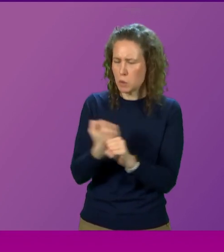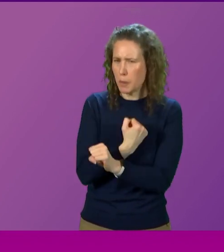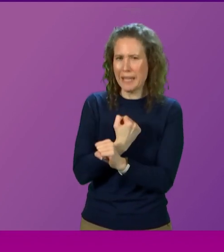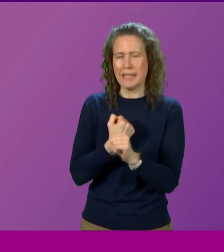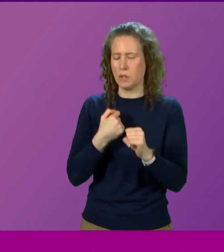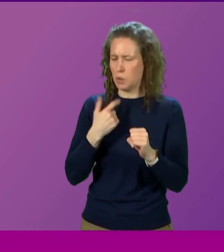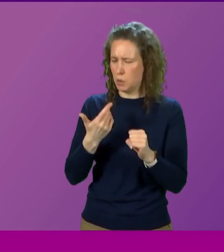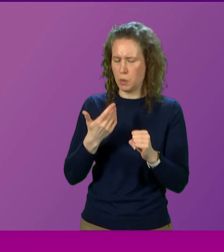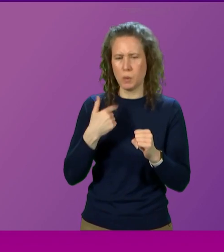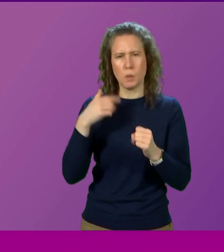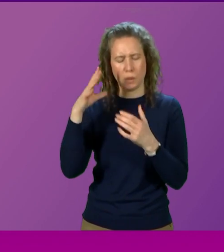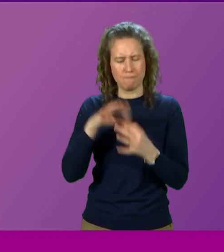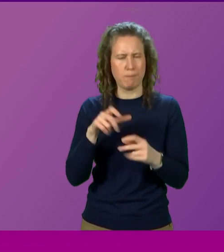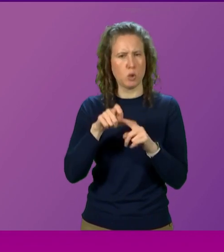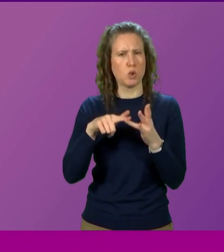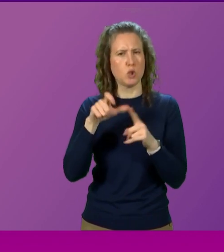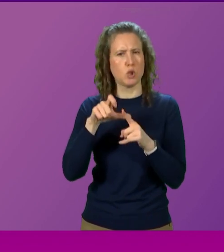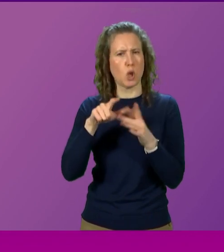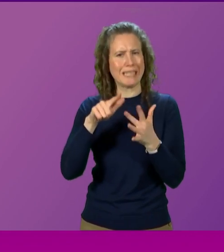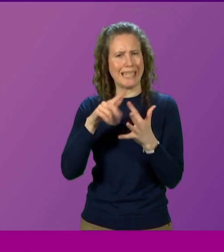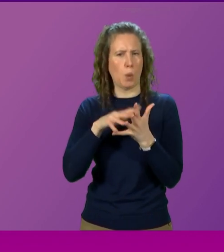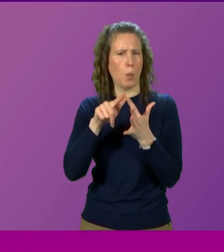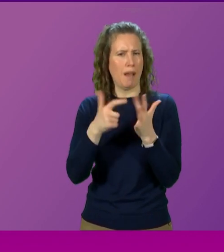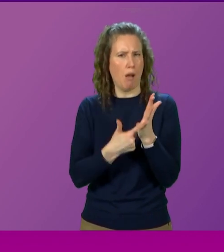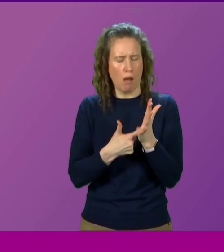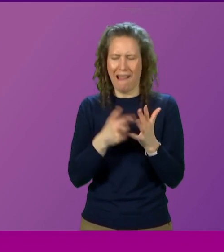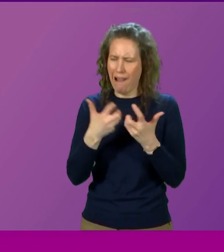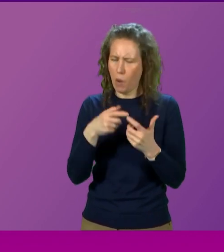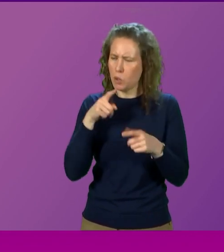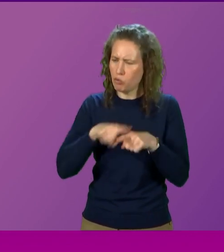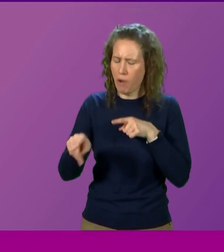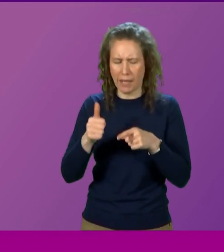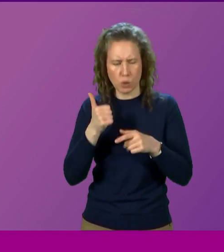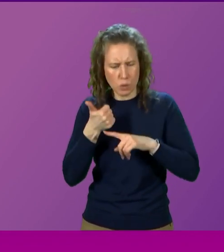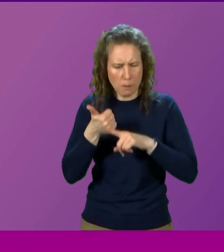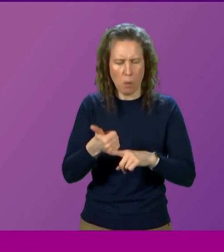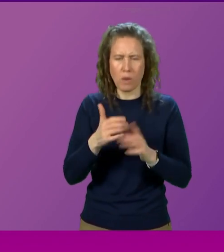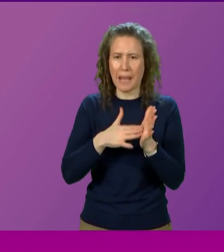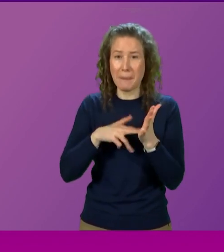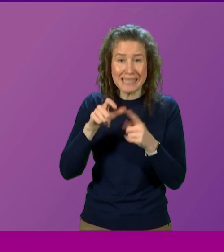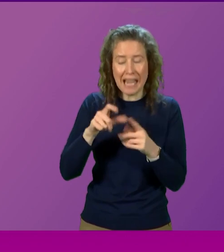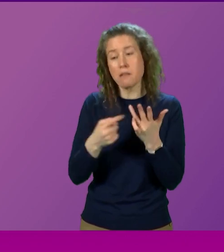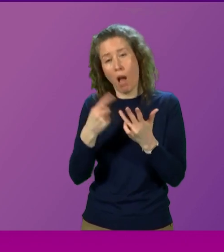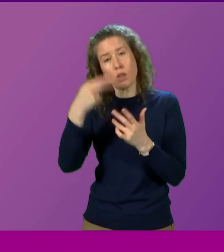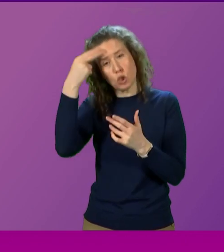the enduring legacy of Doddie Weir and support efforts to cure motor neurone disease and similar neurological conditions.